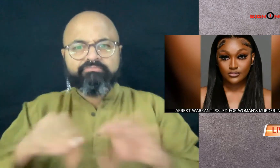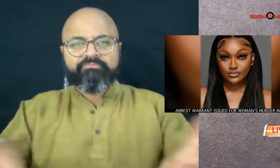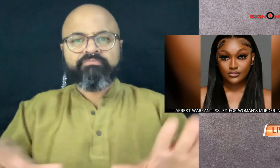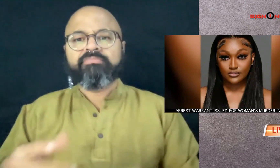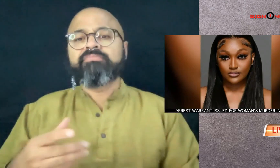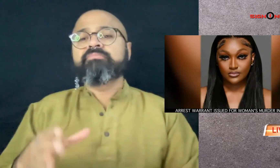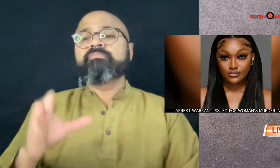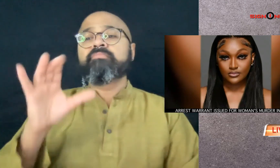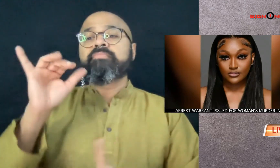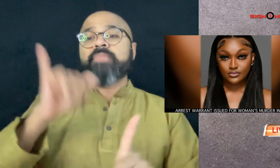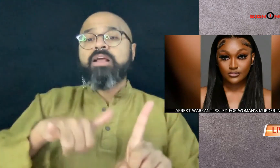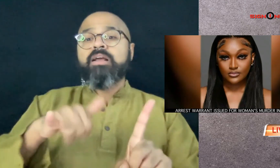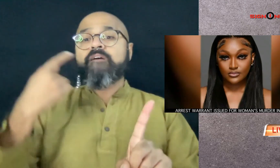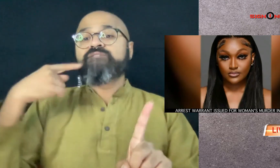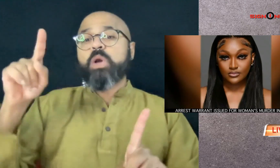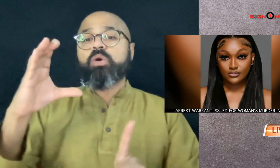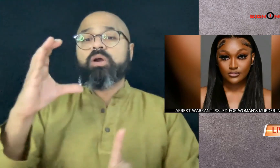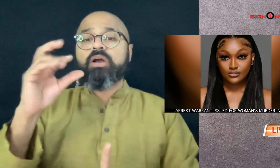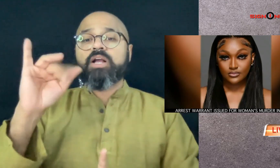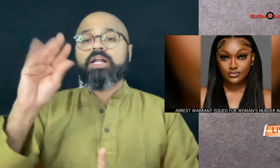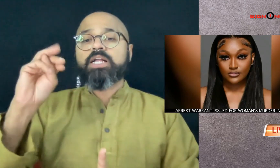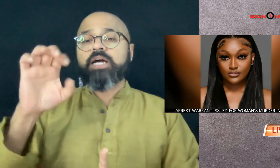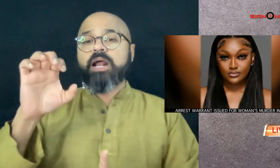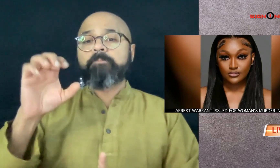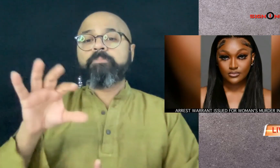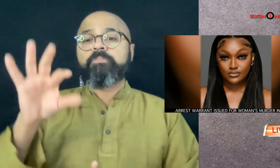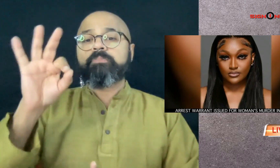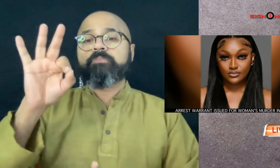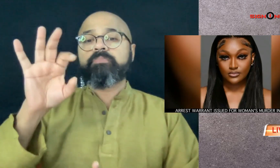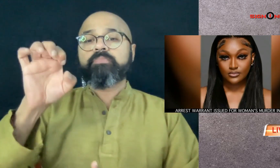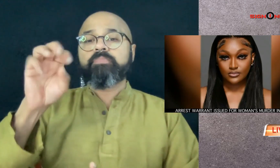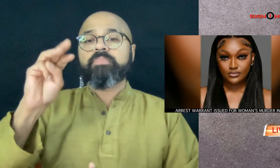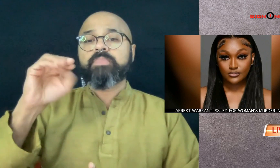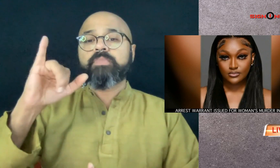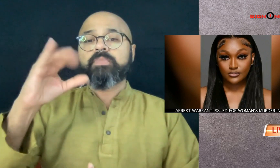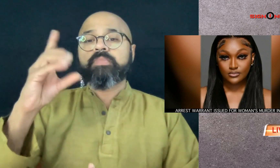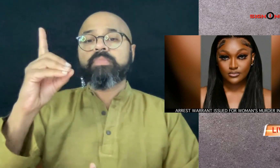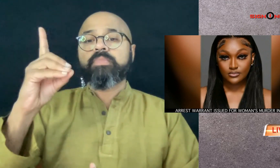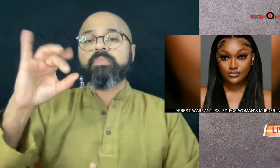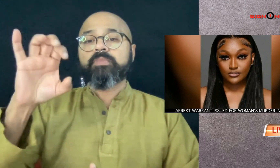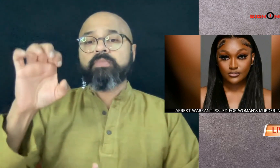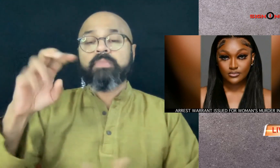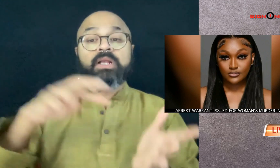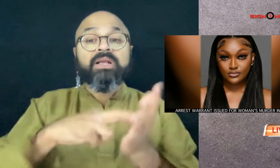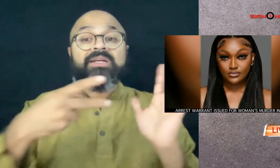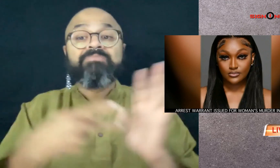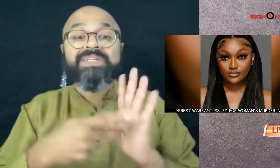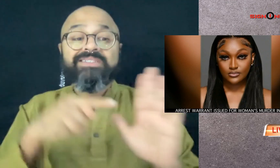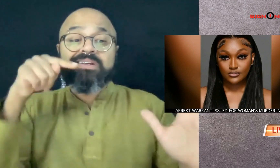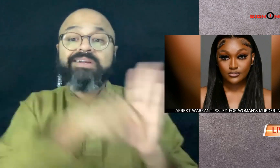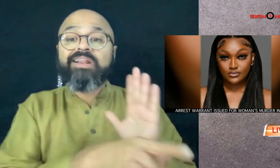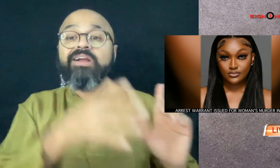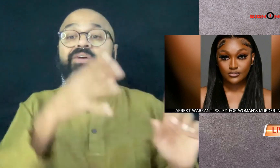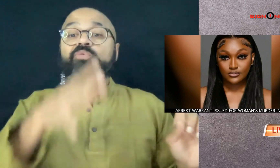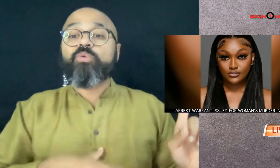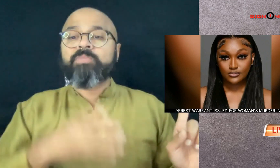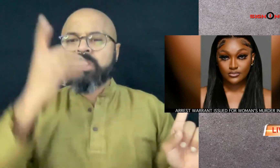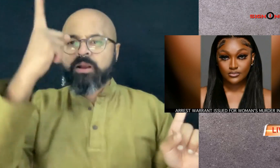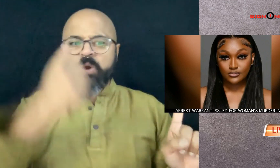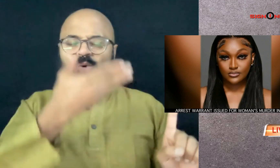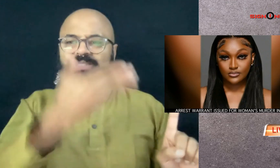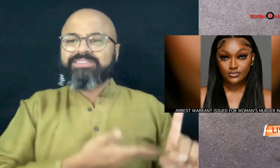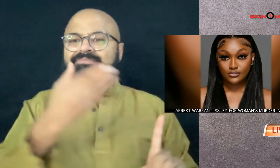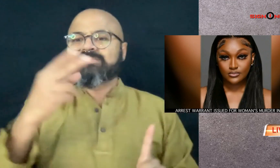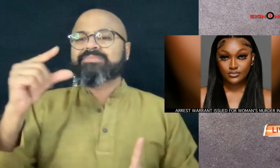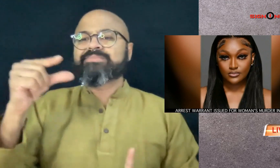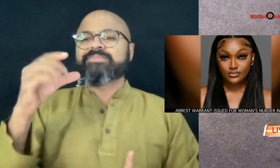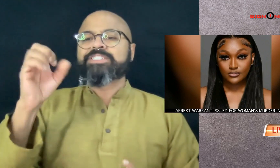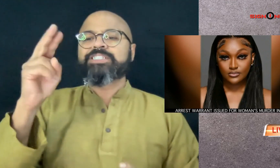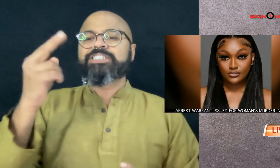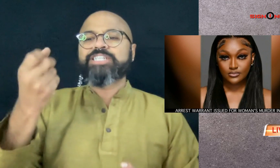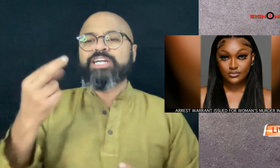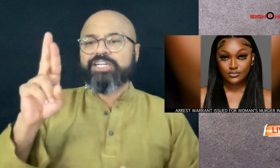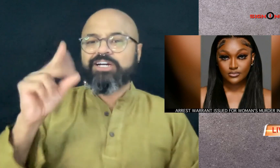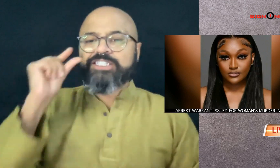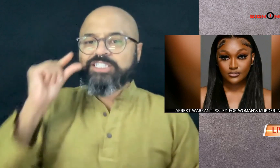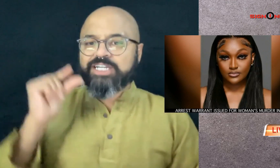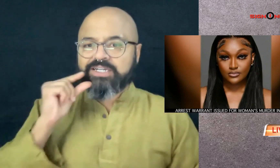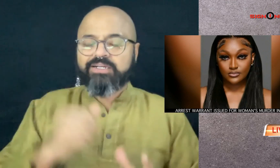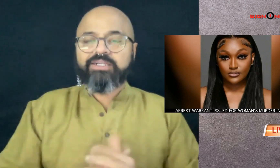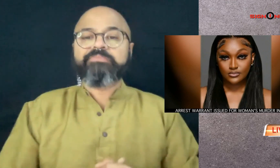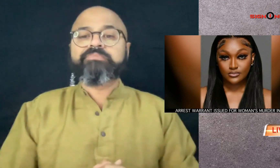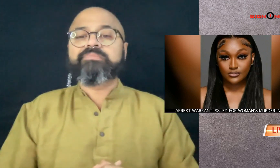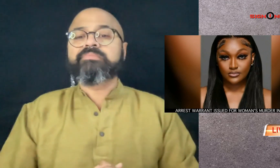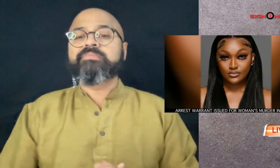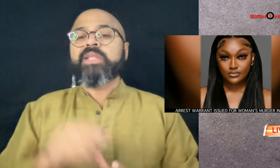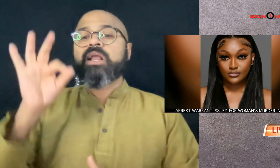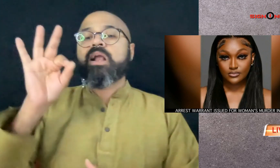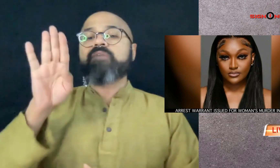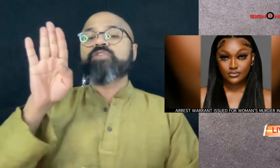for the crime of femicide which means the killing of a woman because of her gender the